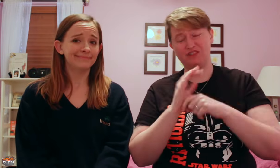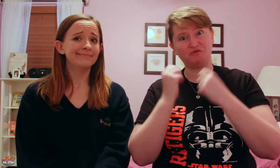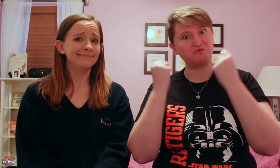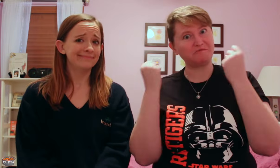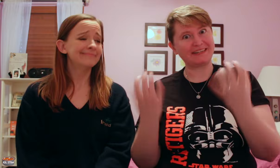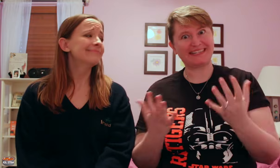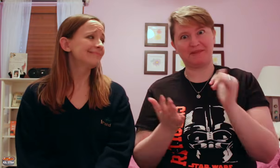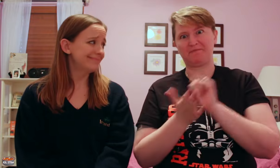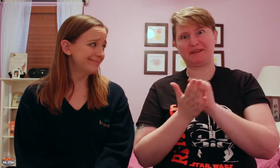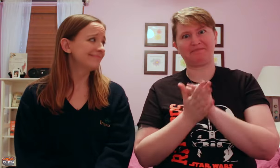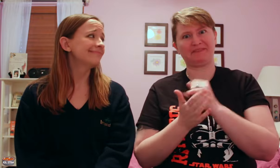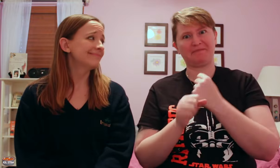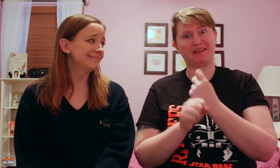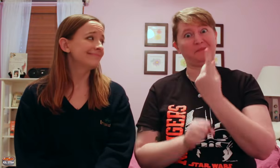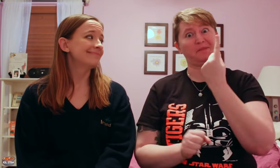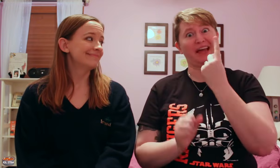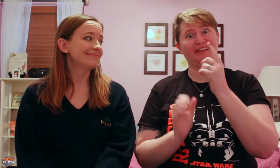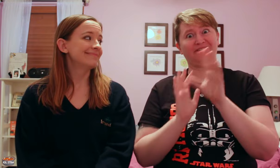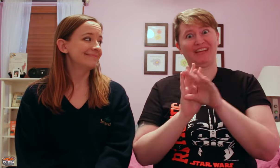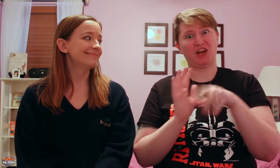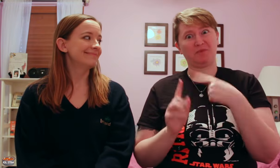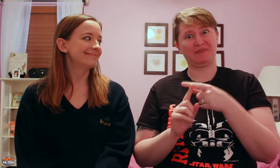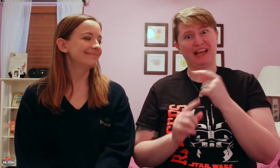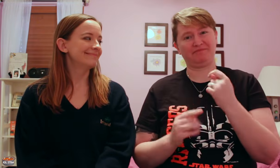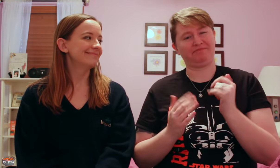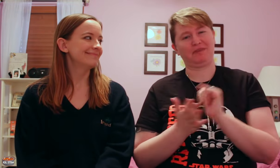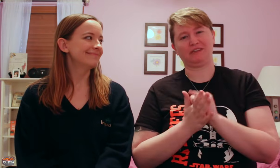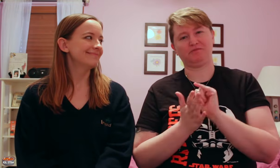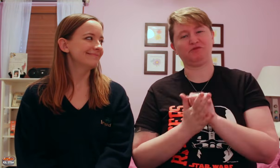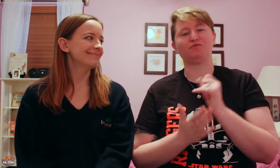and I mean really there's quite a lot to talk about on the subject, but this is just